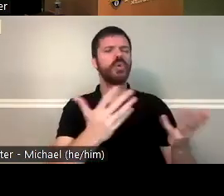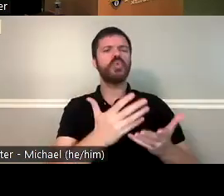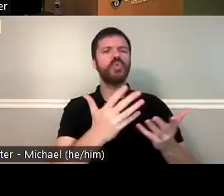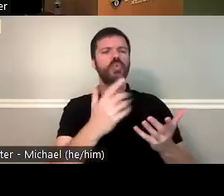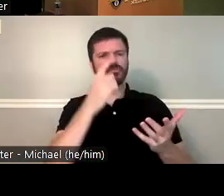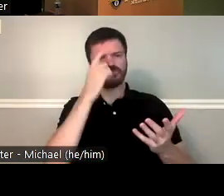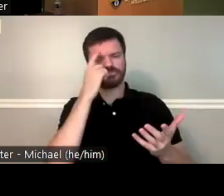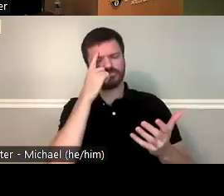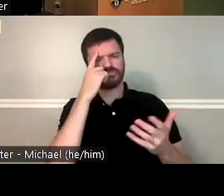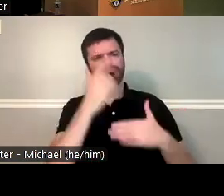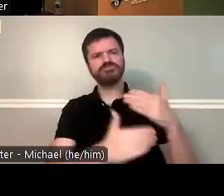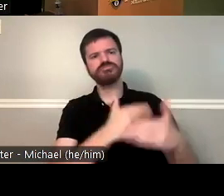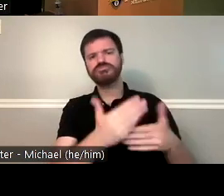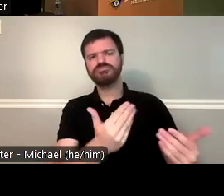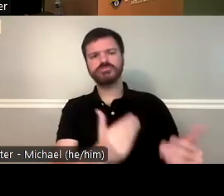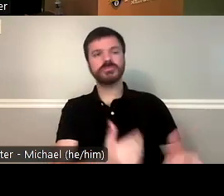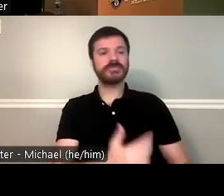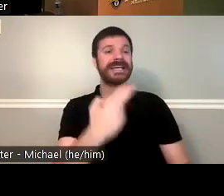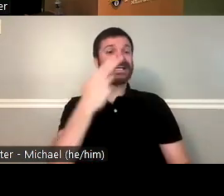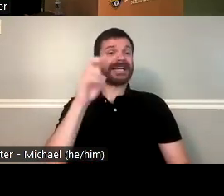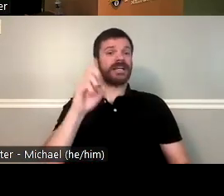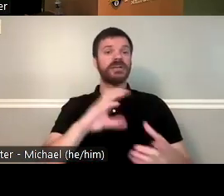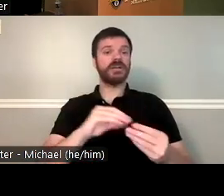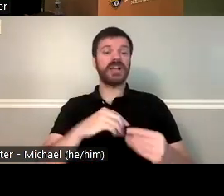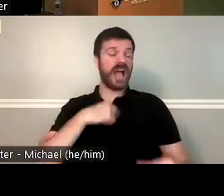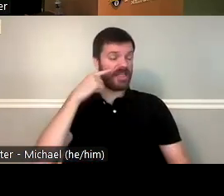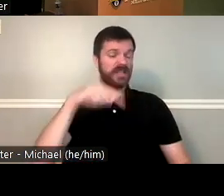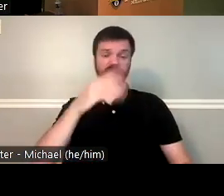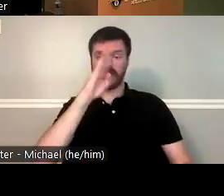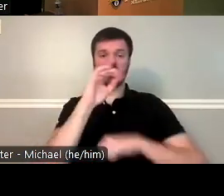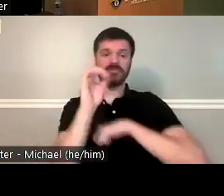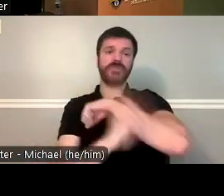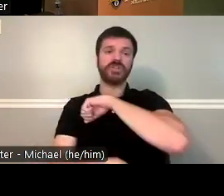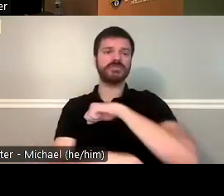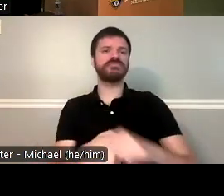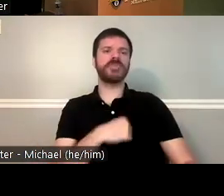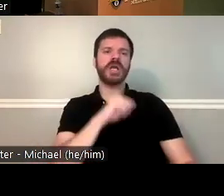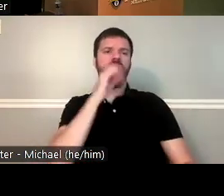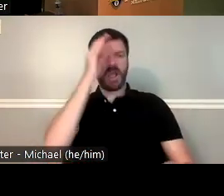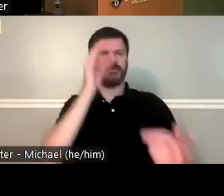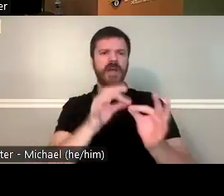about this and he says I really think this is God's punishment I was unfaithful to my wife